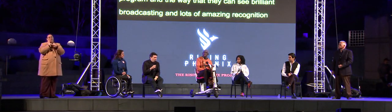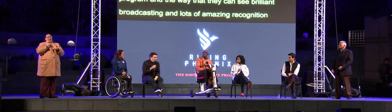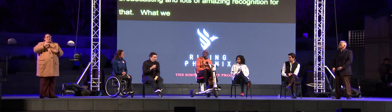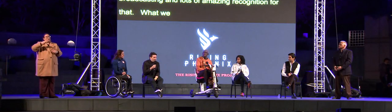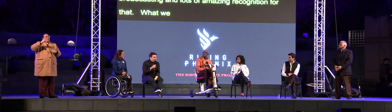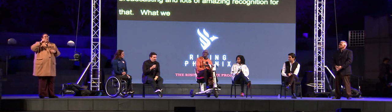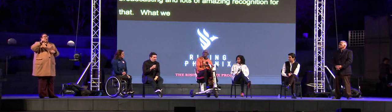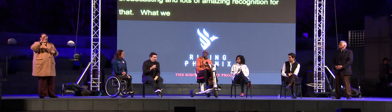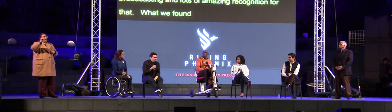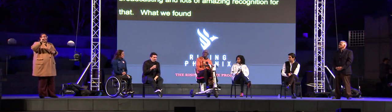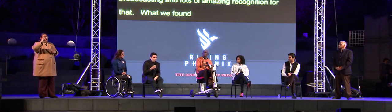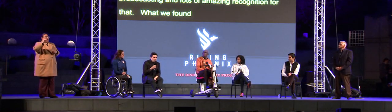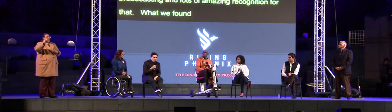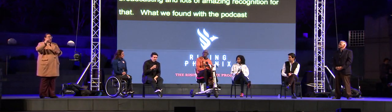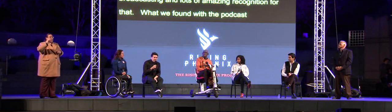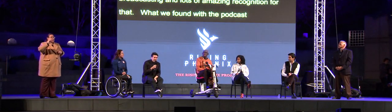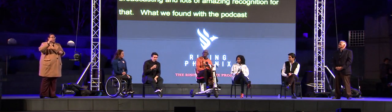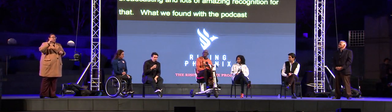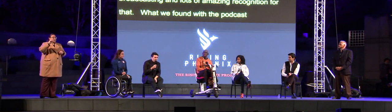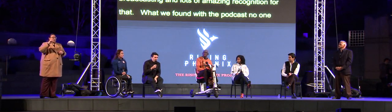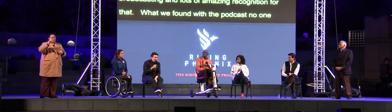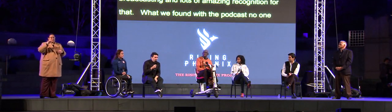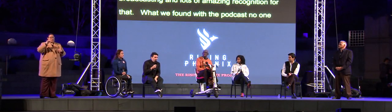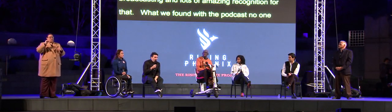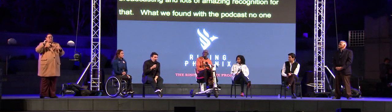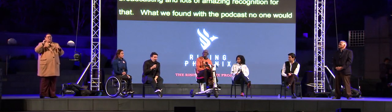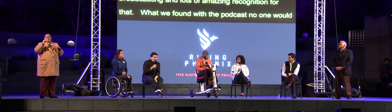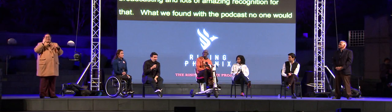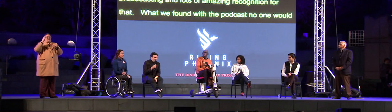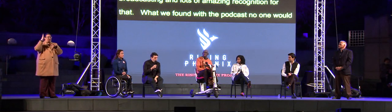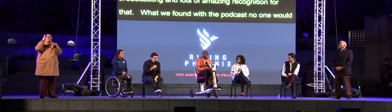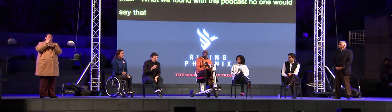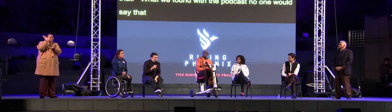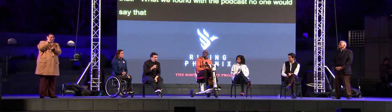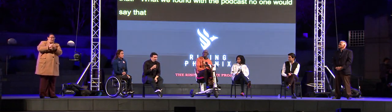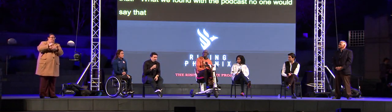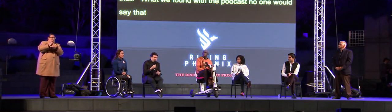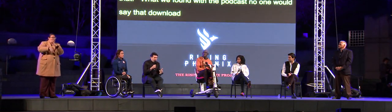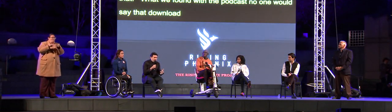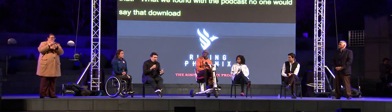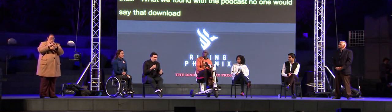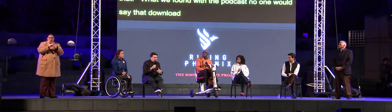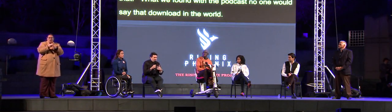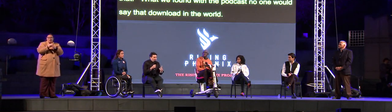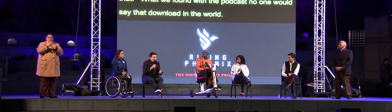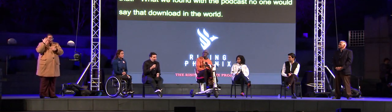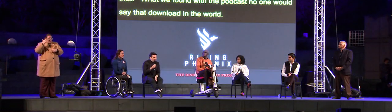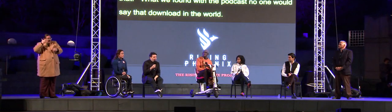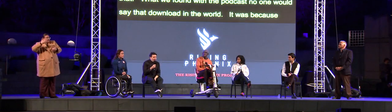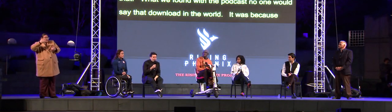no would have said it would have been in the top 1% download in the world, and it was, because it was very good. And there's a lot of people out there